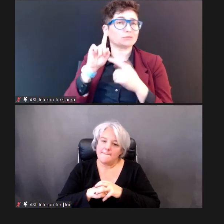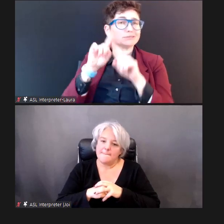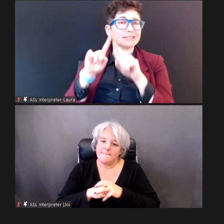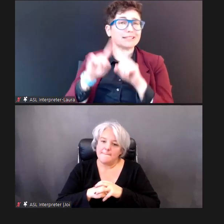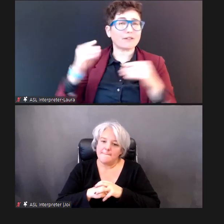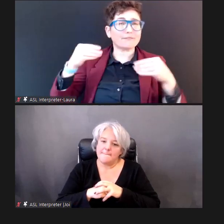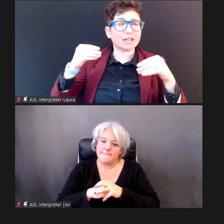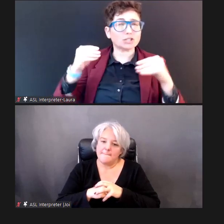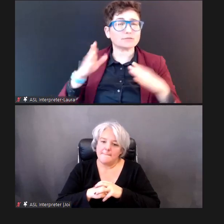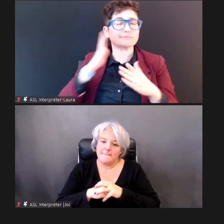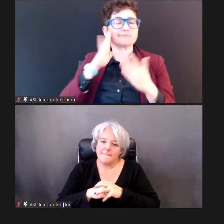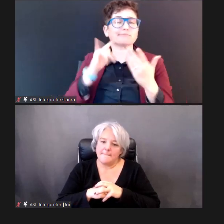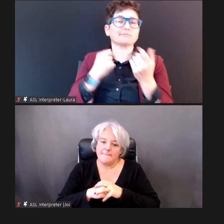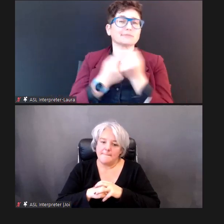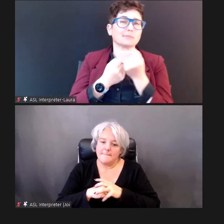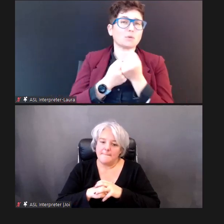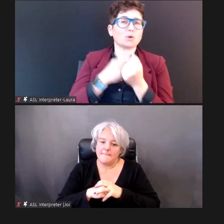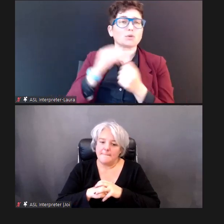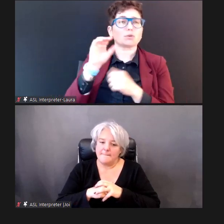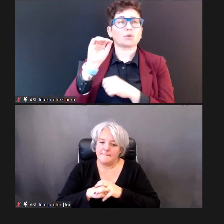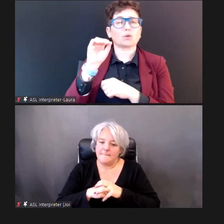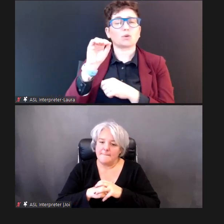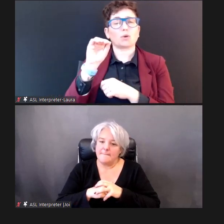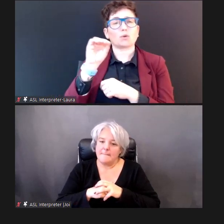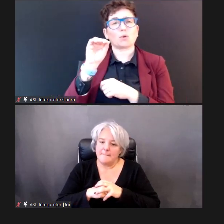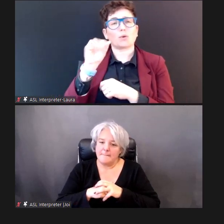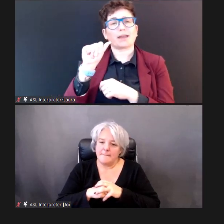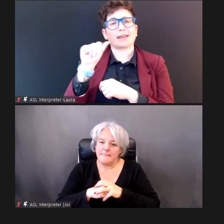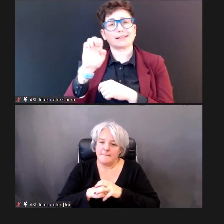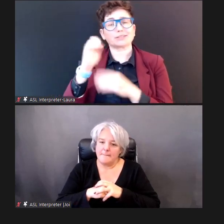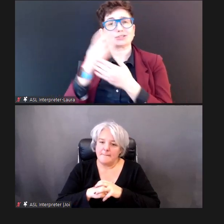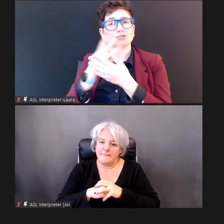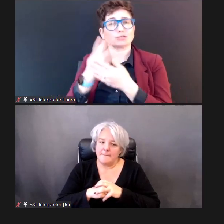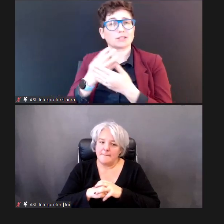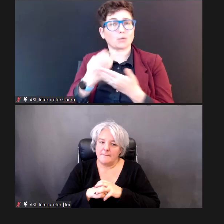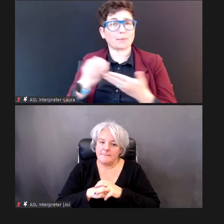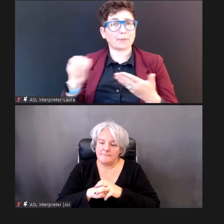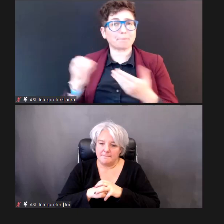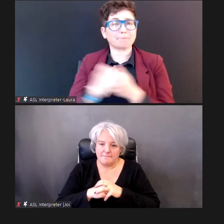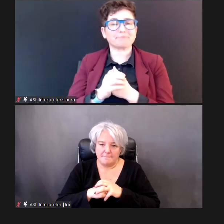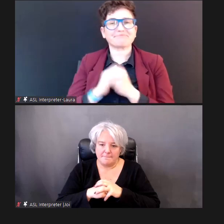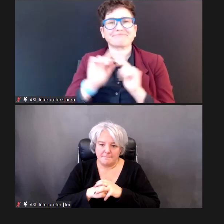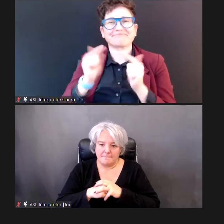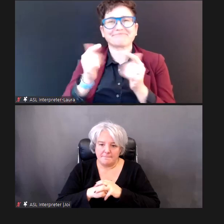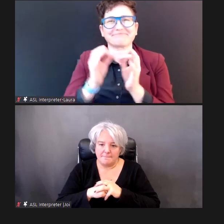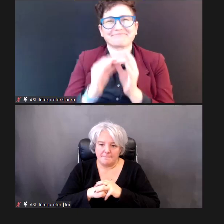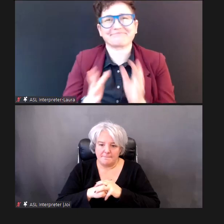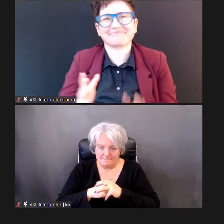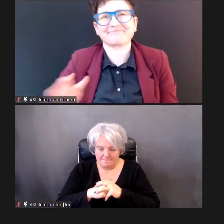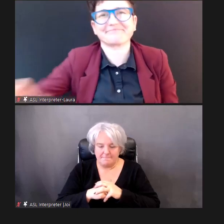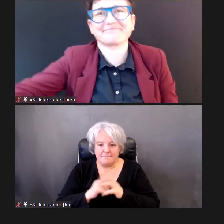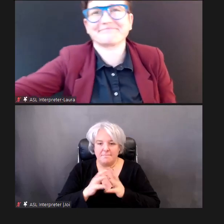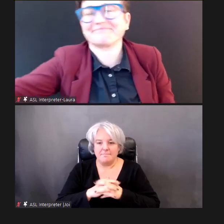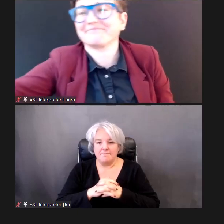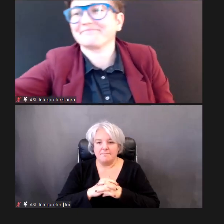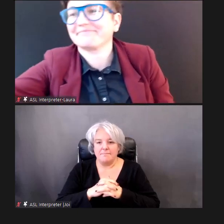support um AO acoustic emission screening